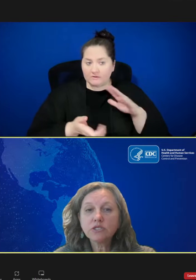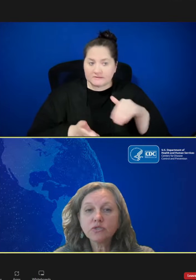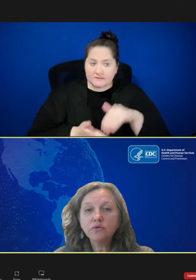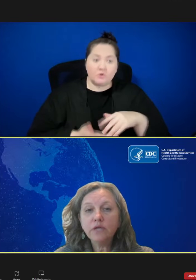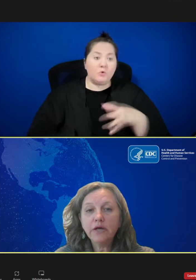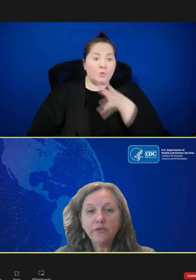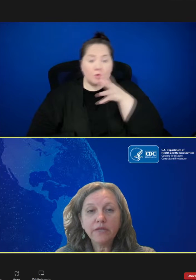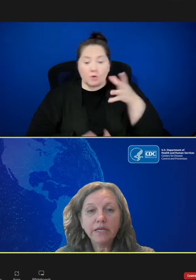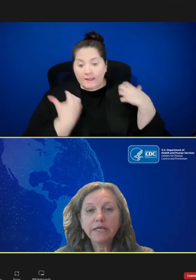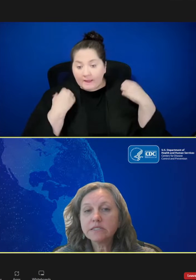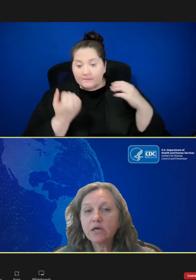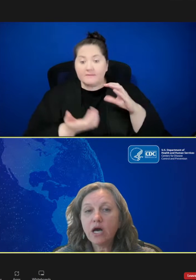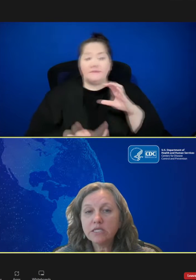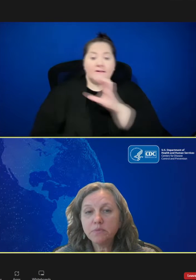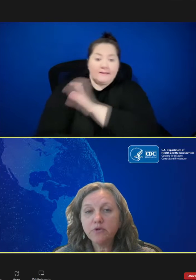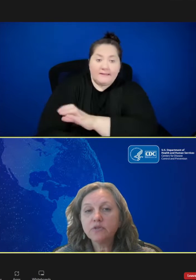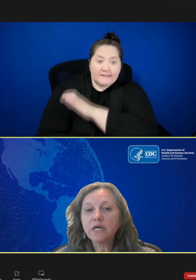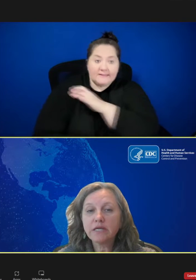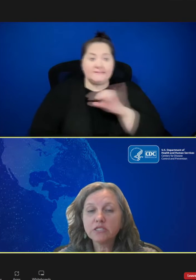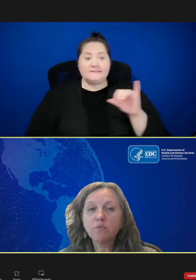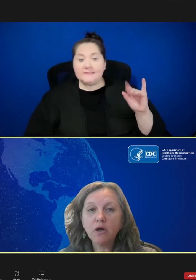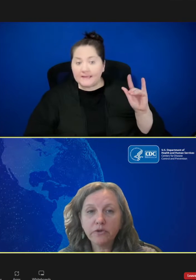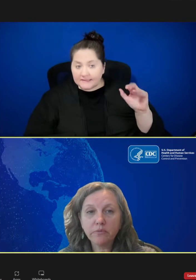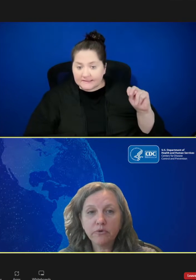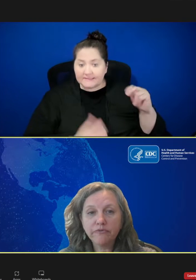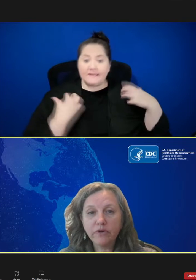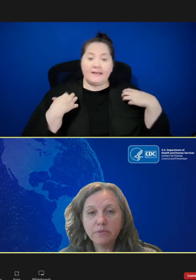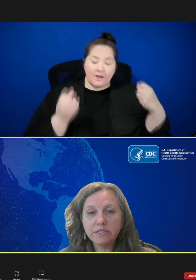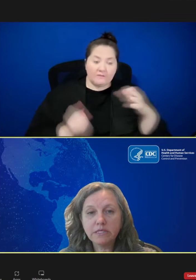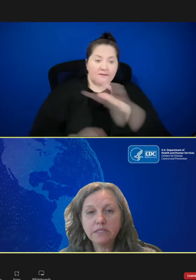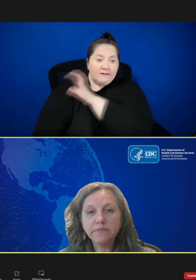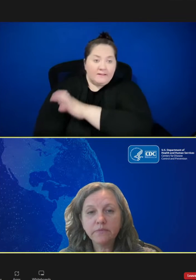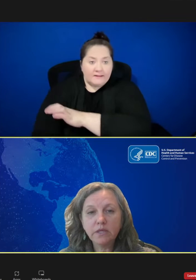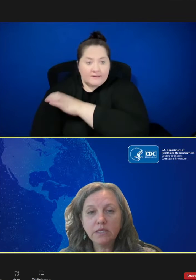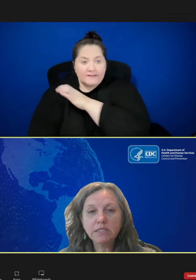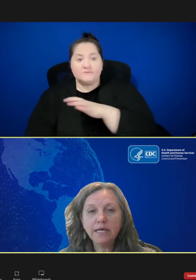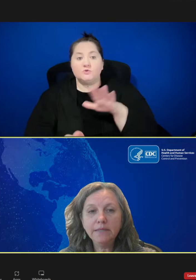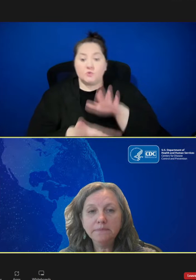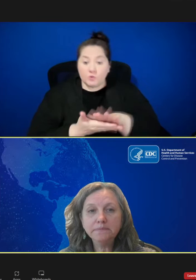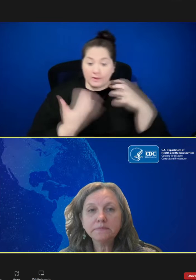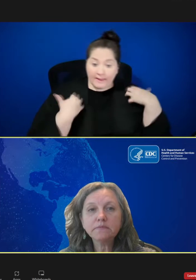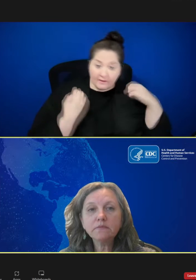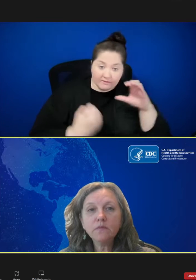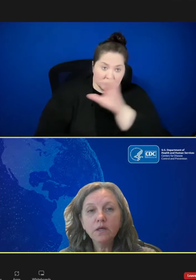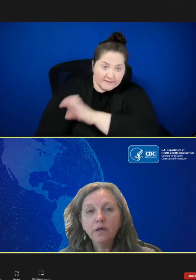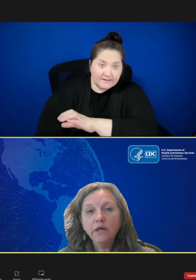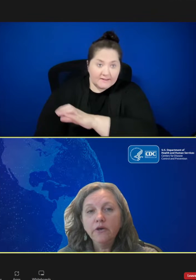school health clinics, hospitals, and a small number of pharmacies. Next slide.